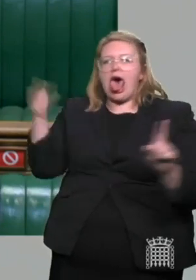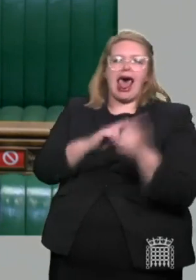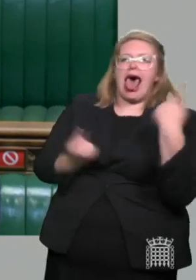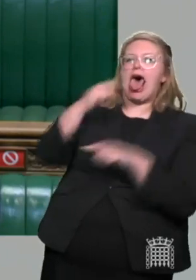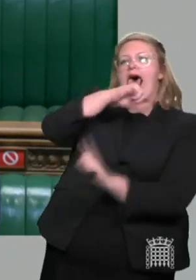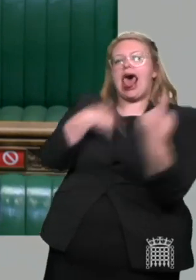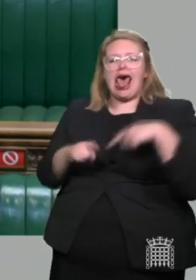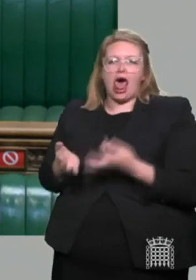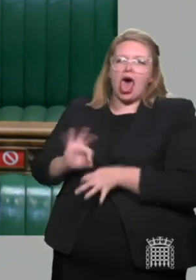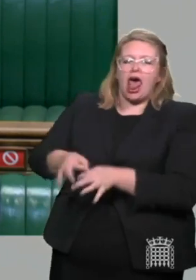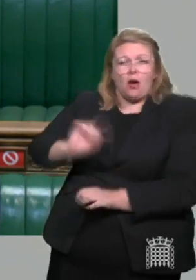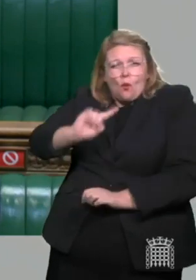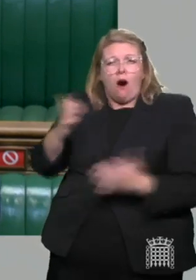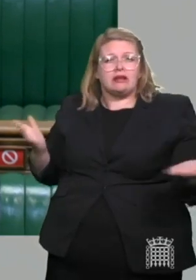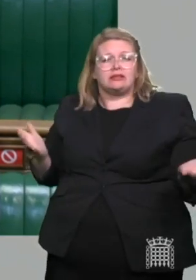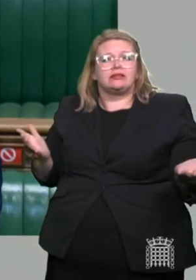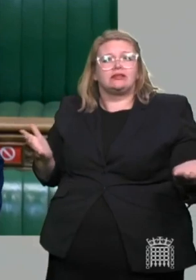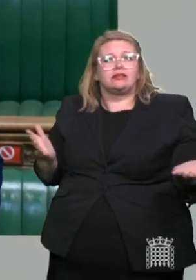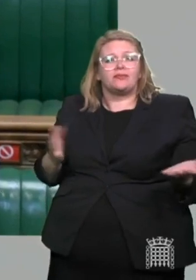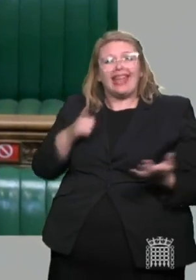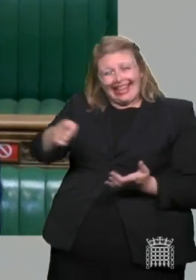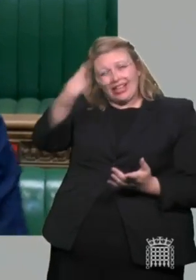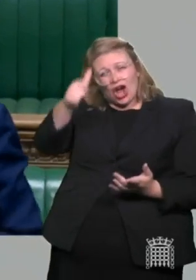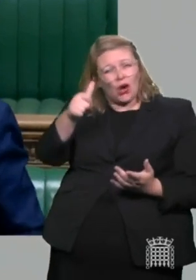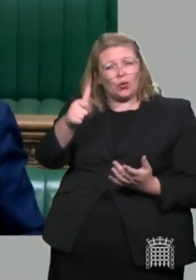the question. He knows he has not answered the question. He never answers the question.